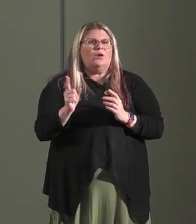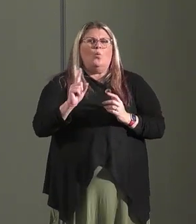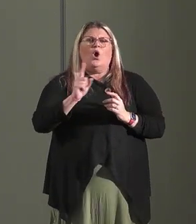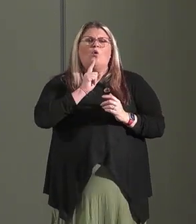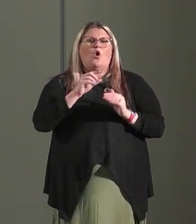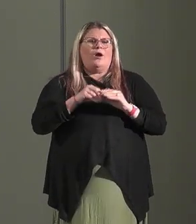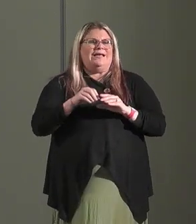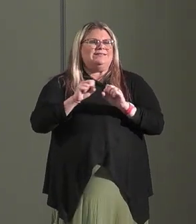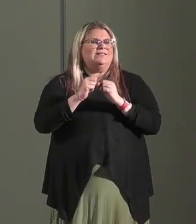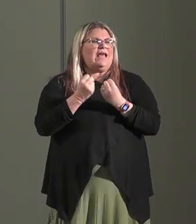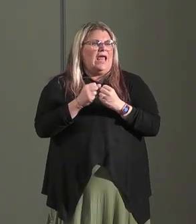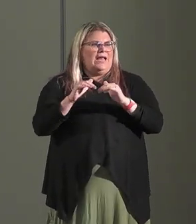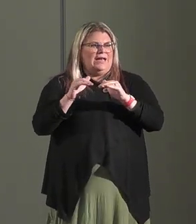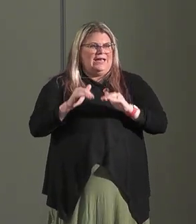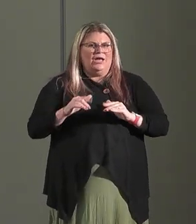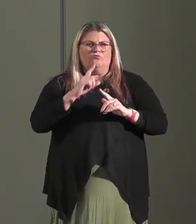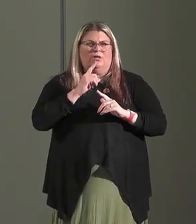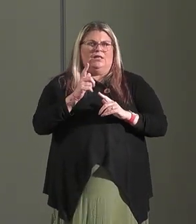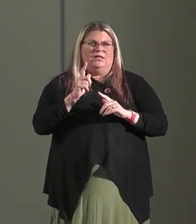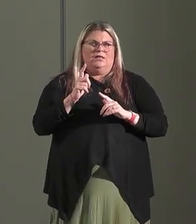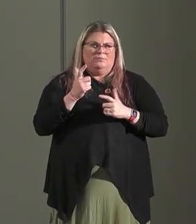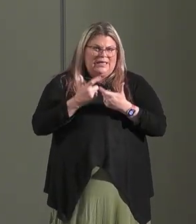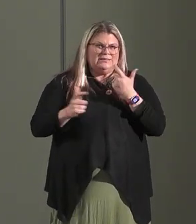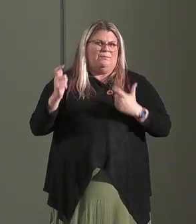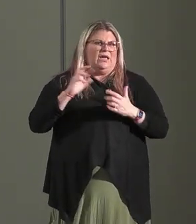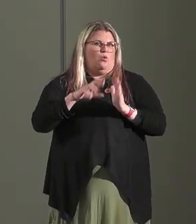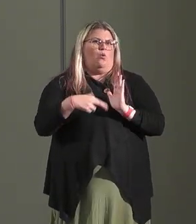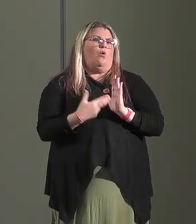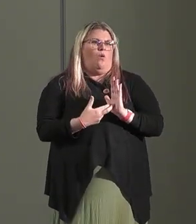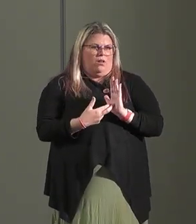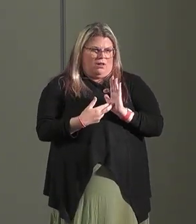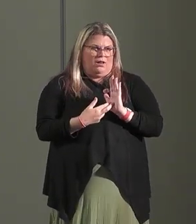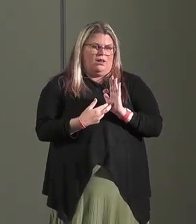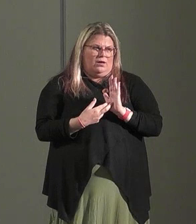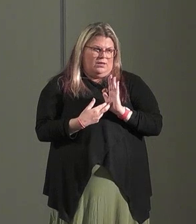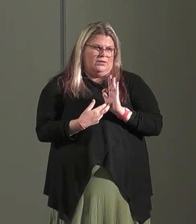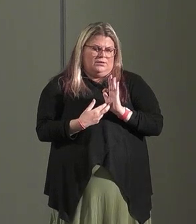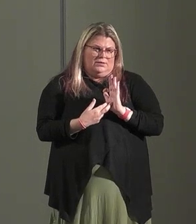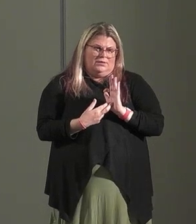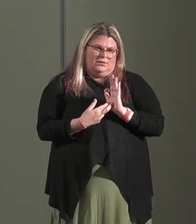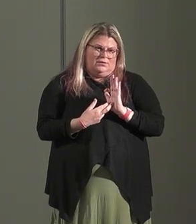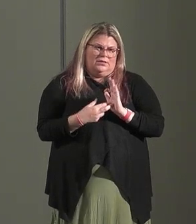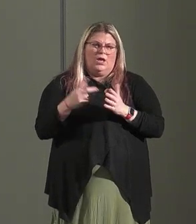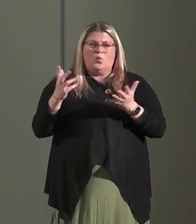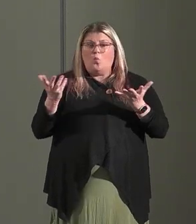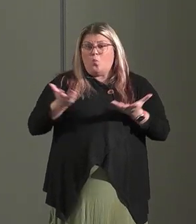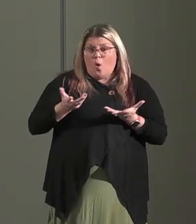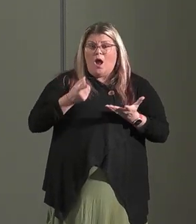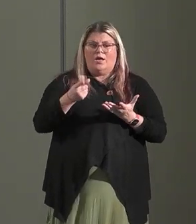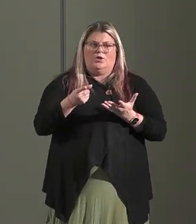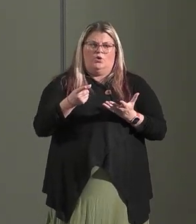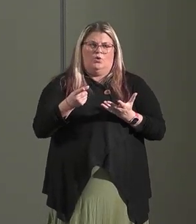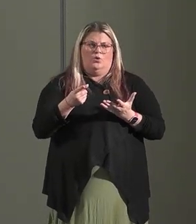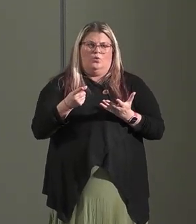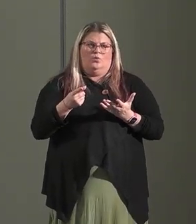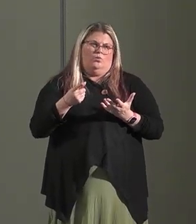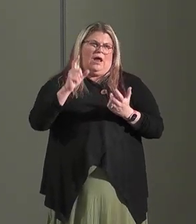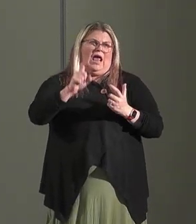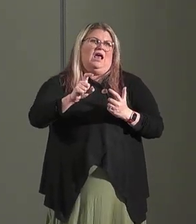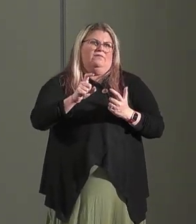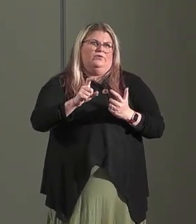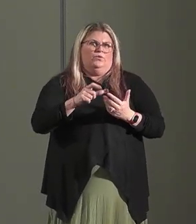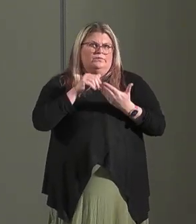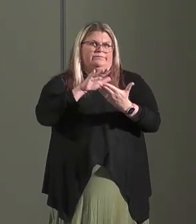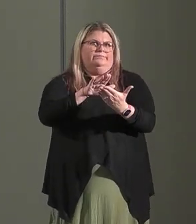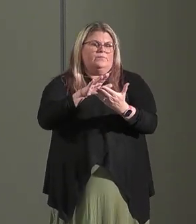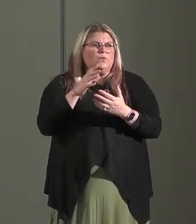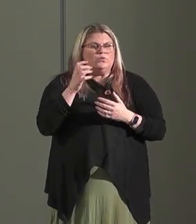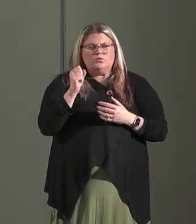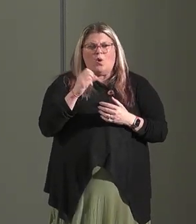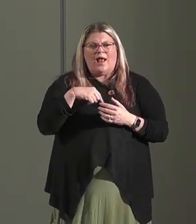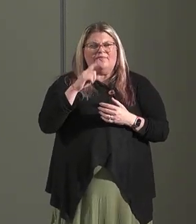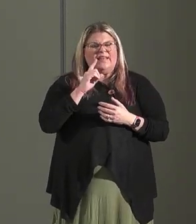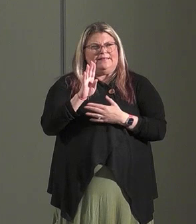actually plays a big role. In what you are subjected to. The issues of bias. Surveillance